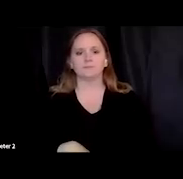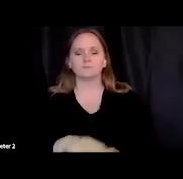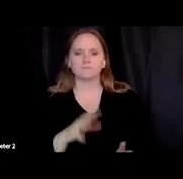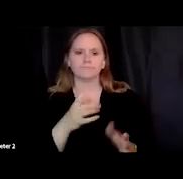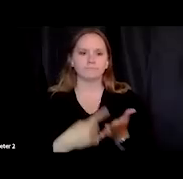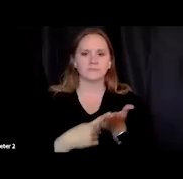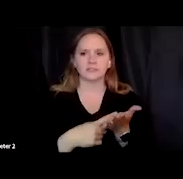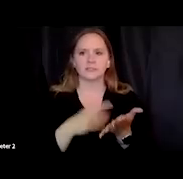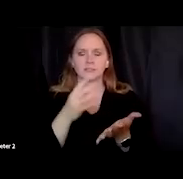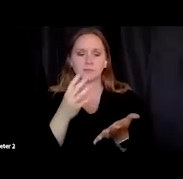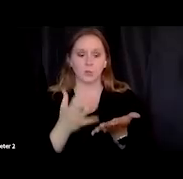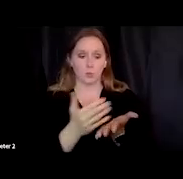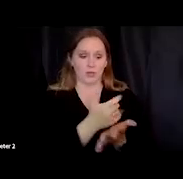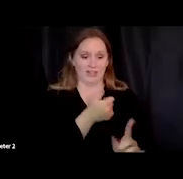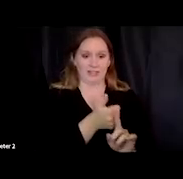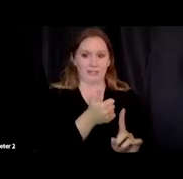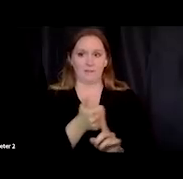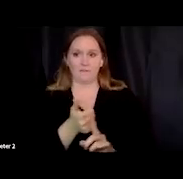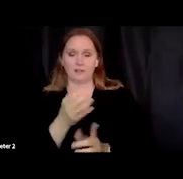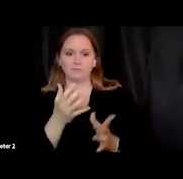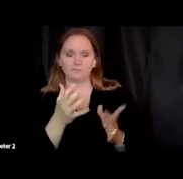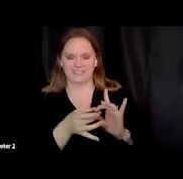population mentioning prevalence and assessment.